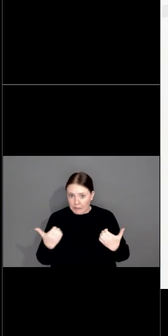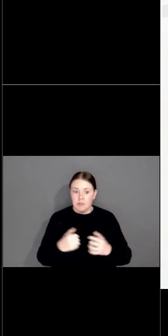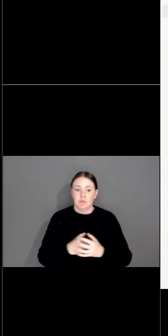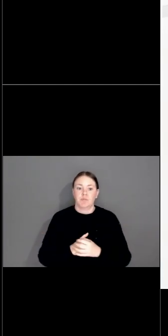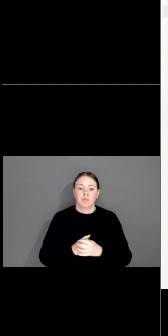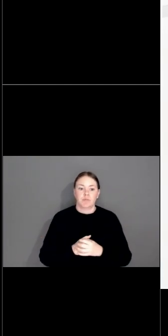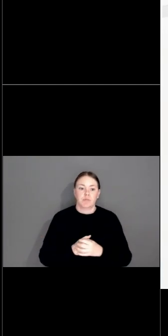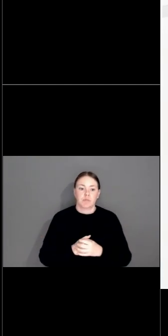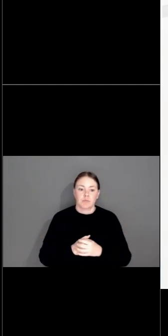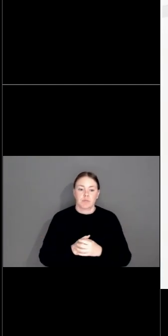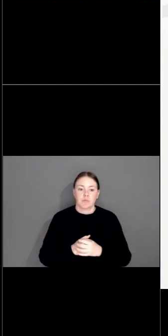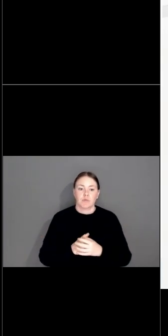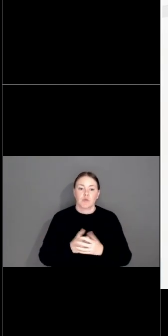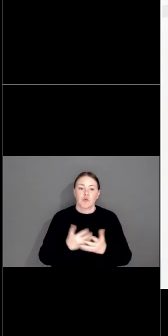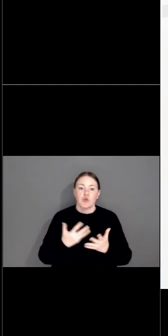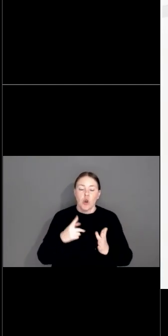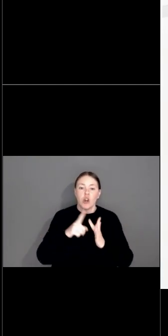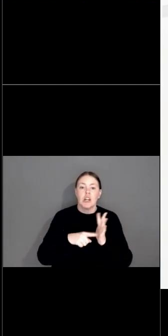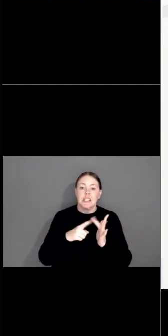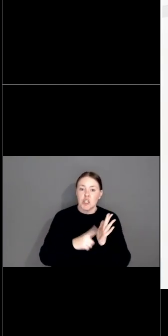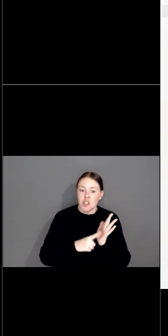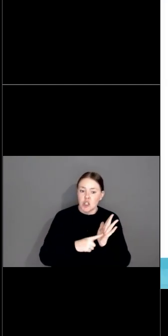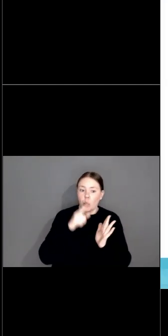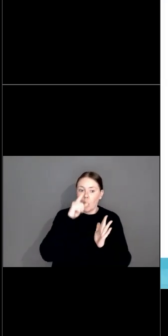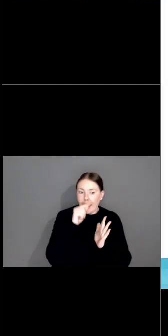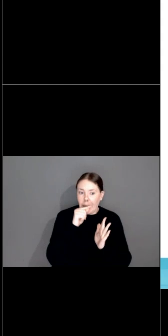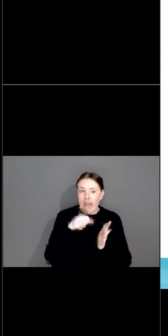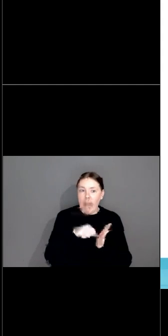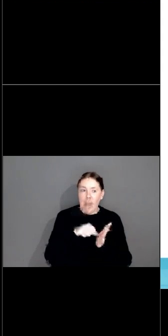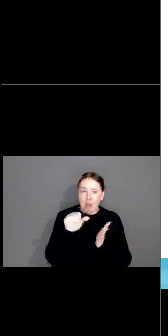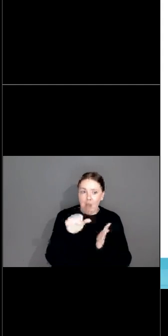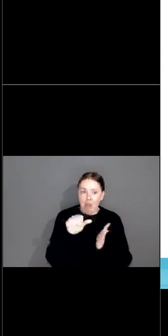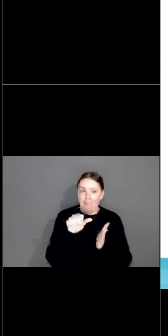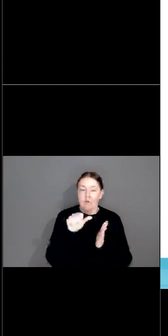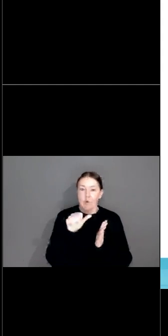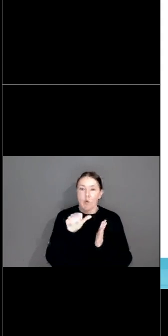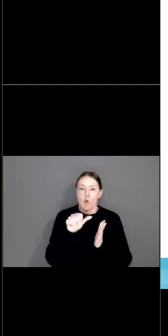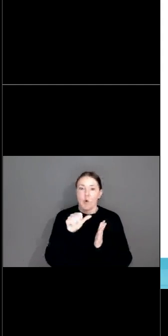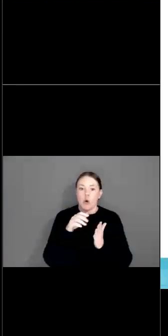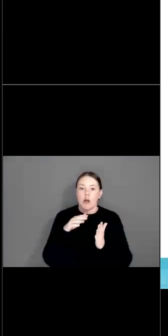what Jill did as part of this story and so Jill goes and does and so um so what I did was can you